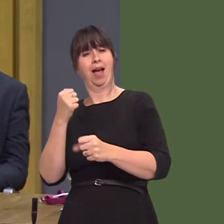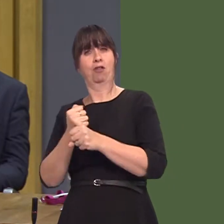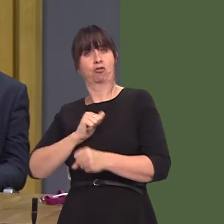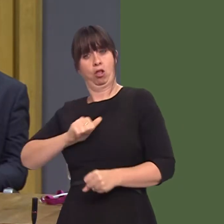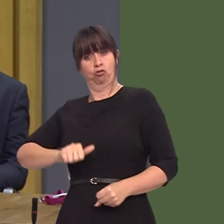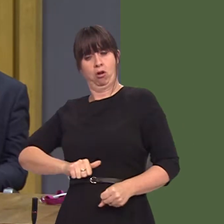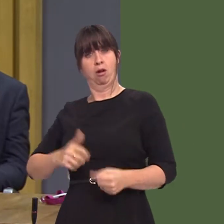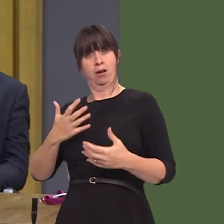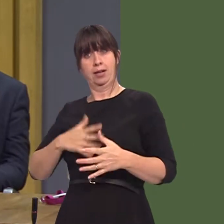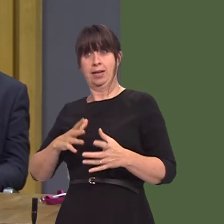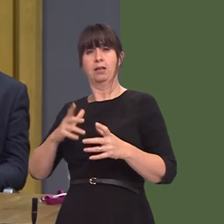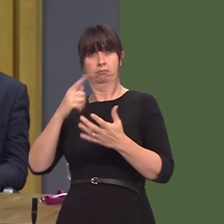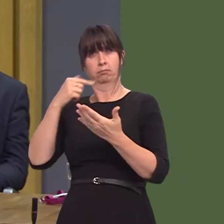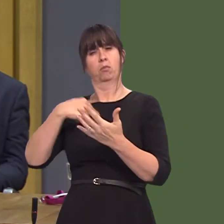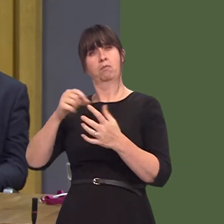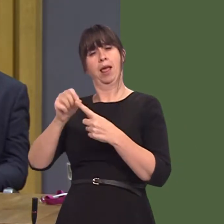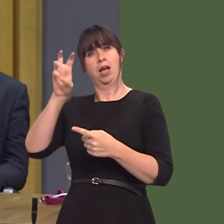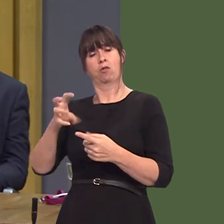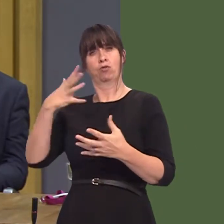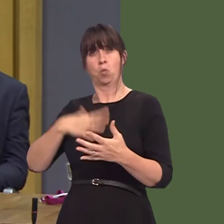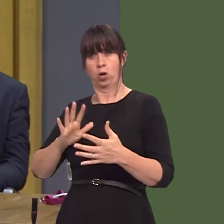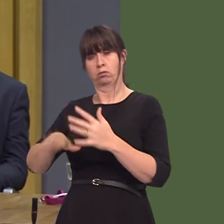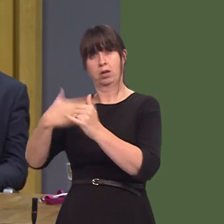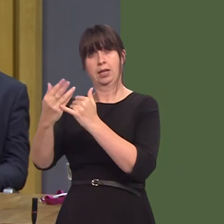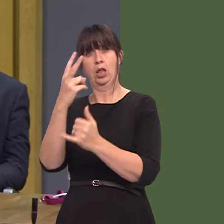until 2022 at the very least.